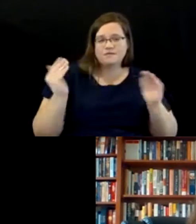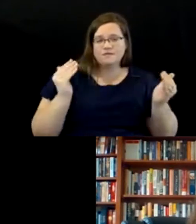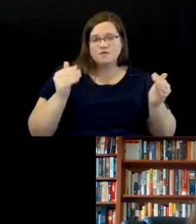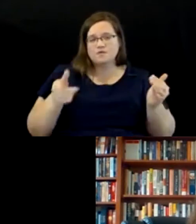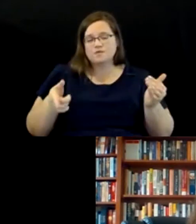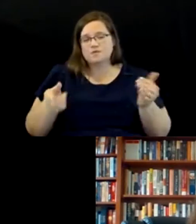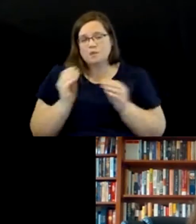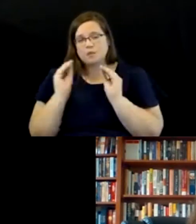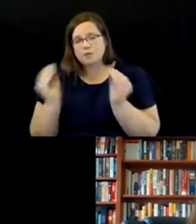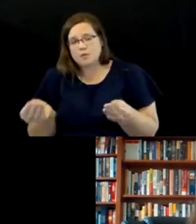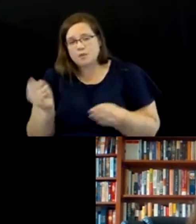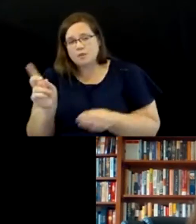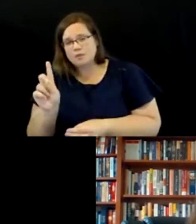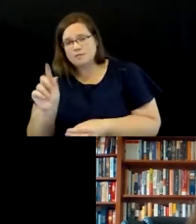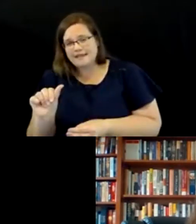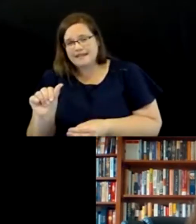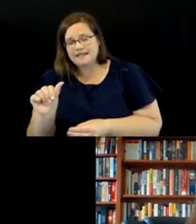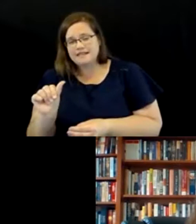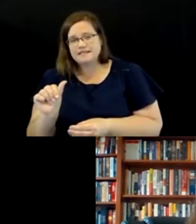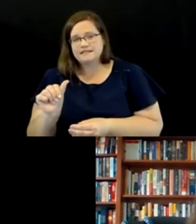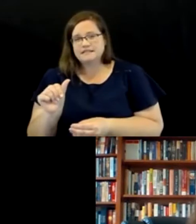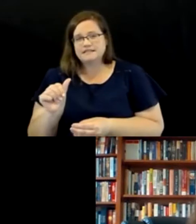without disabilities getting the vaccine